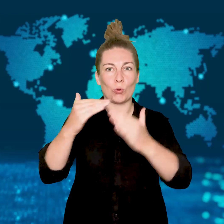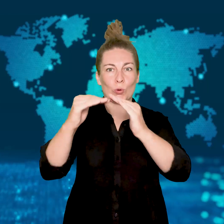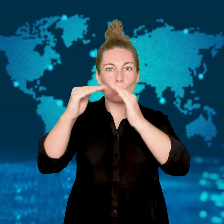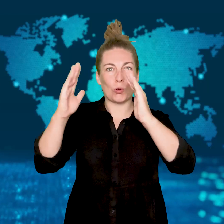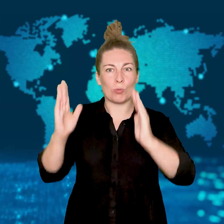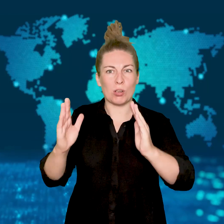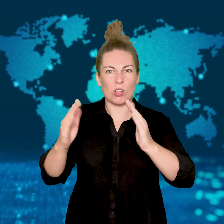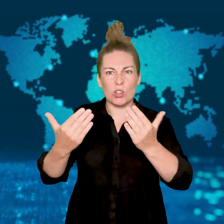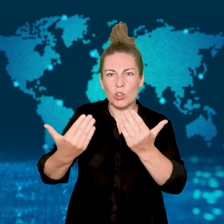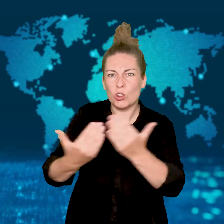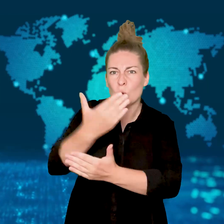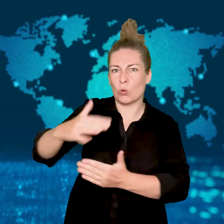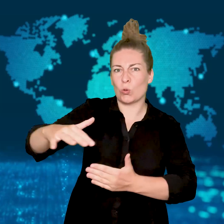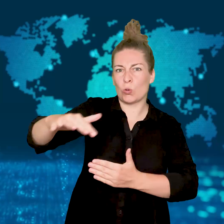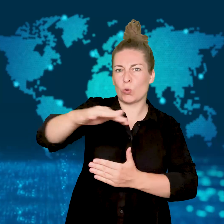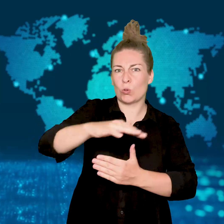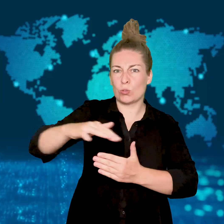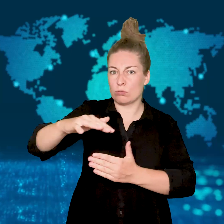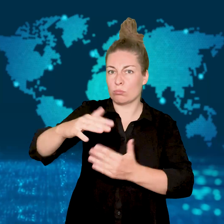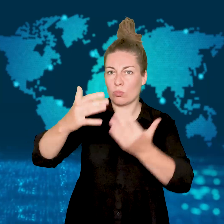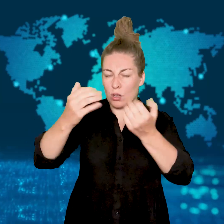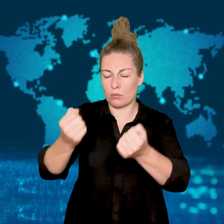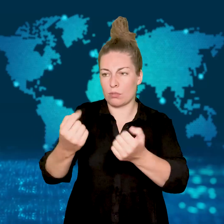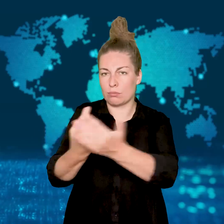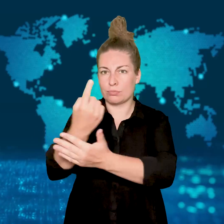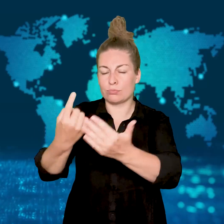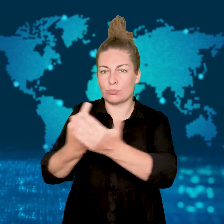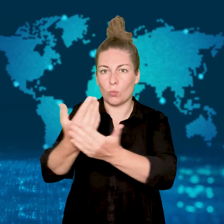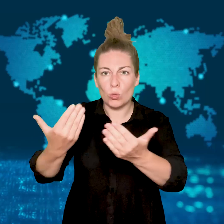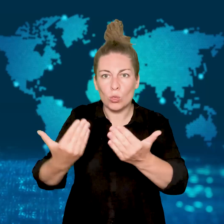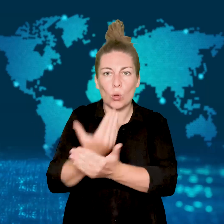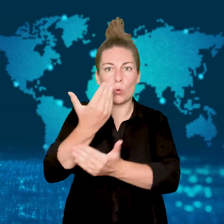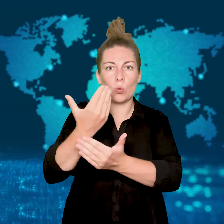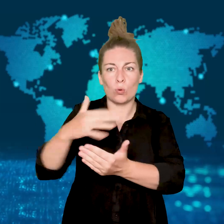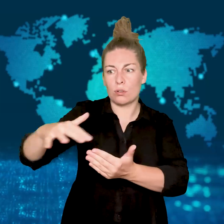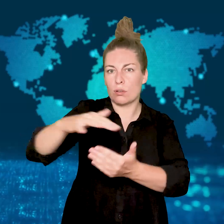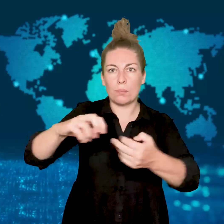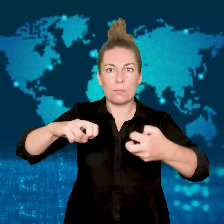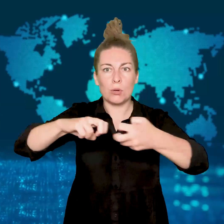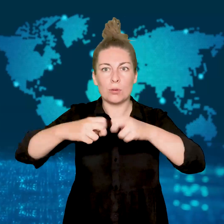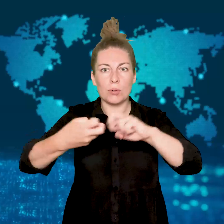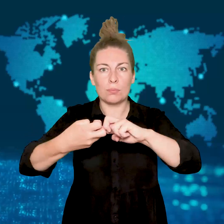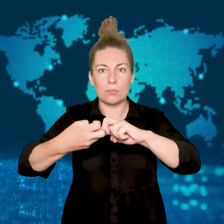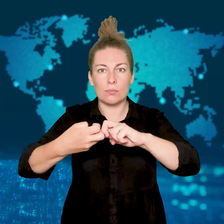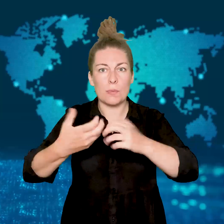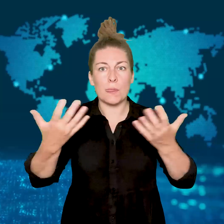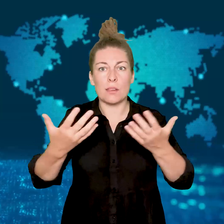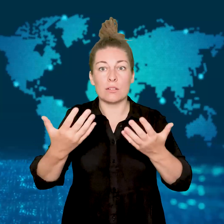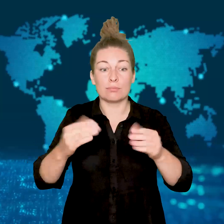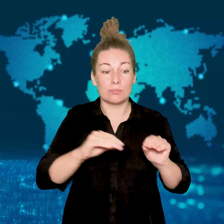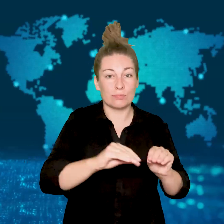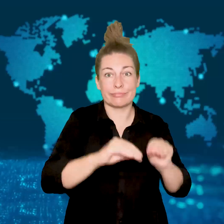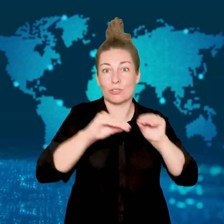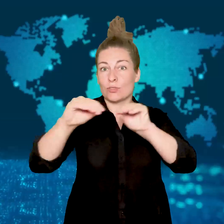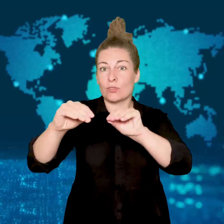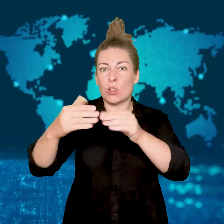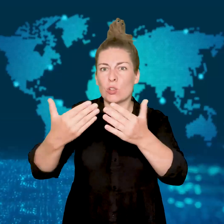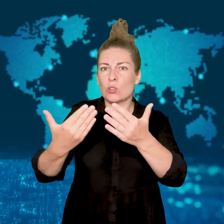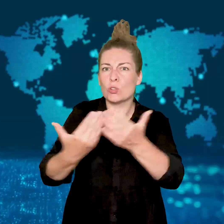there are new environmental problems in those new locations.